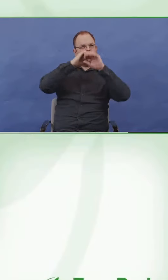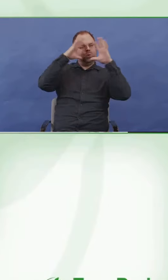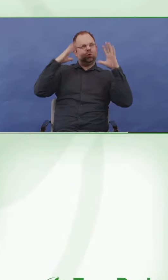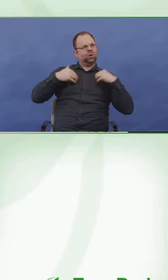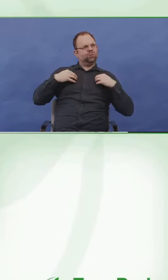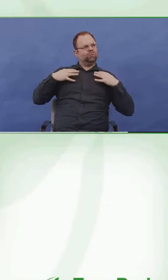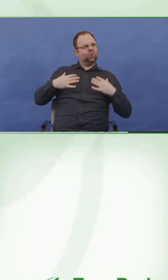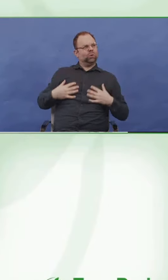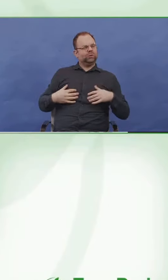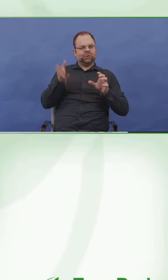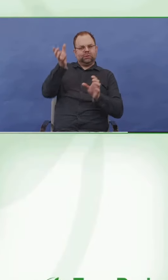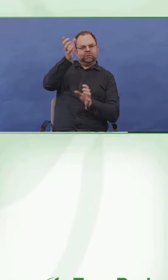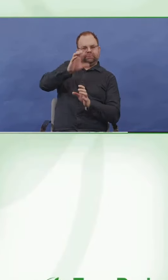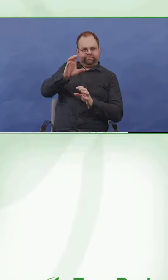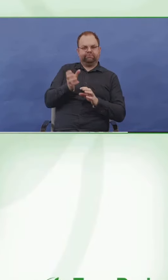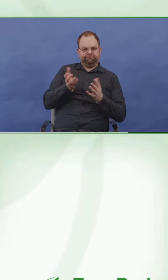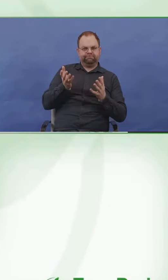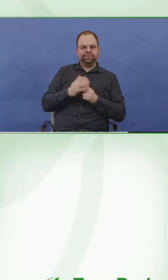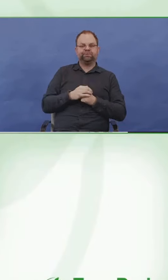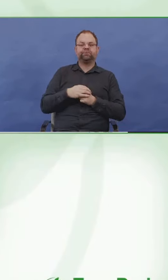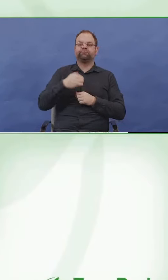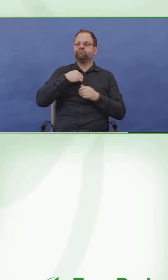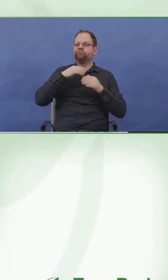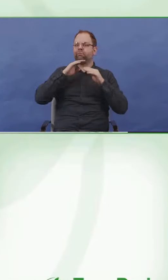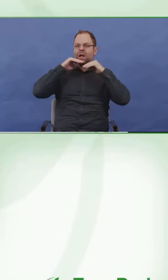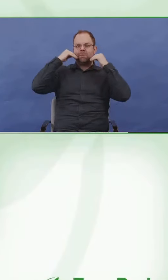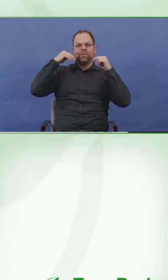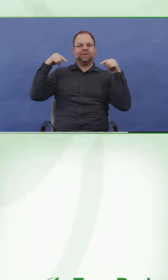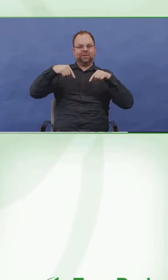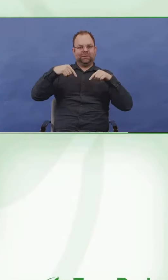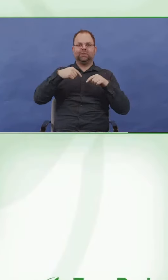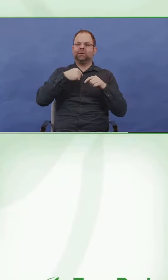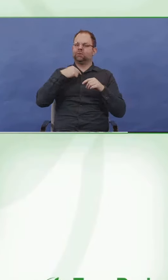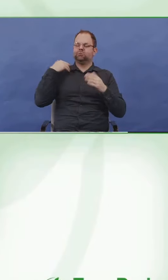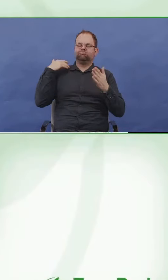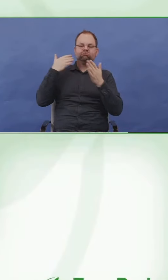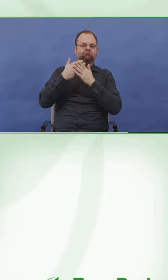initiatives and so many people like you who do some interesting things.